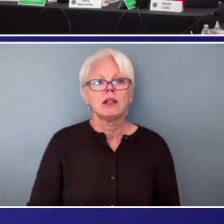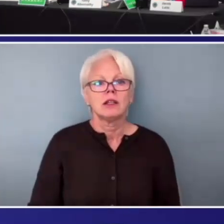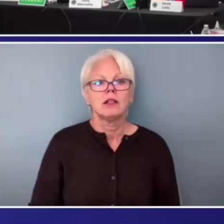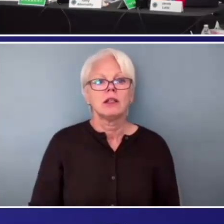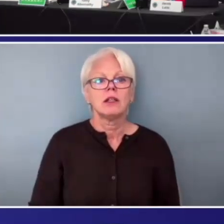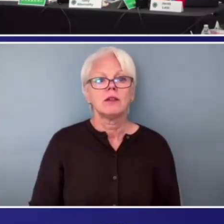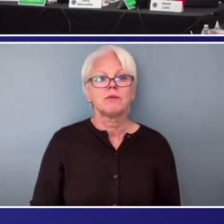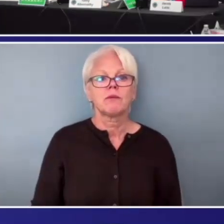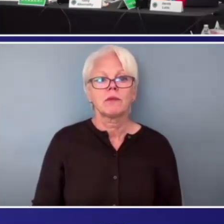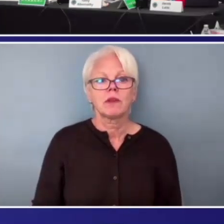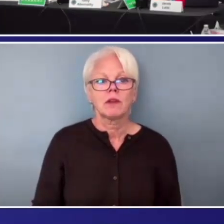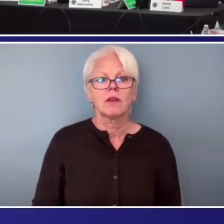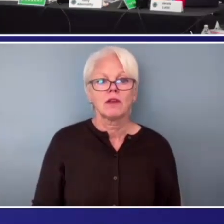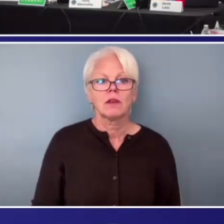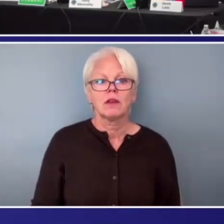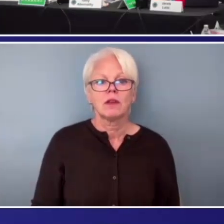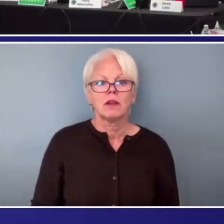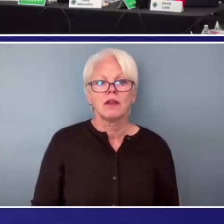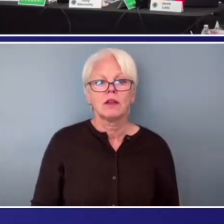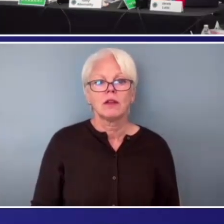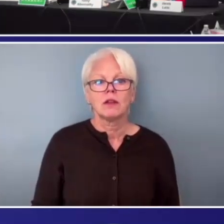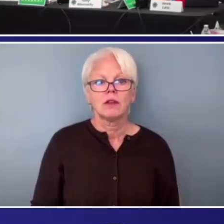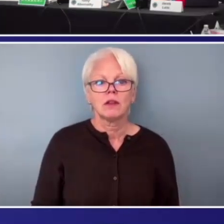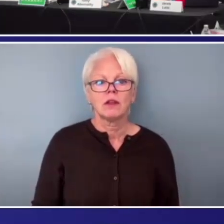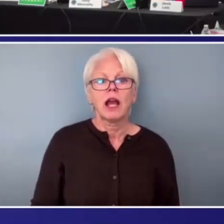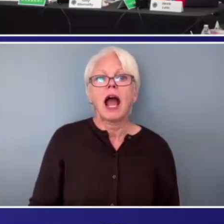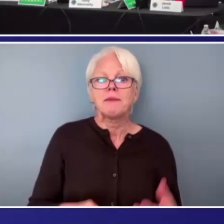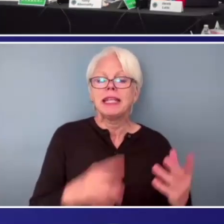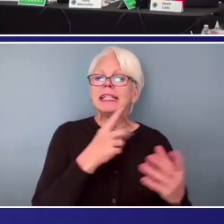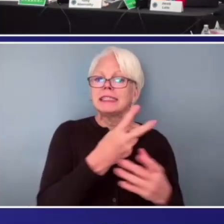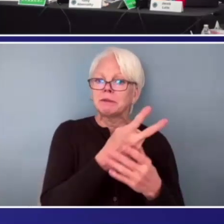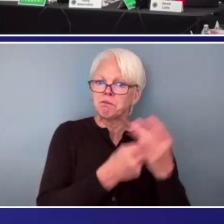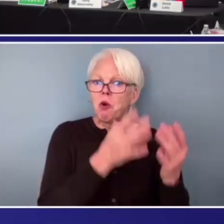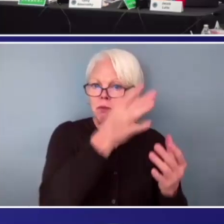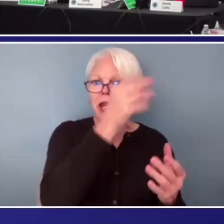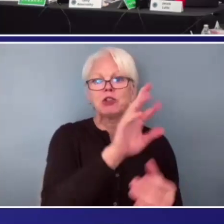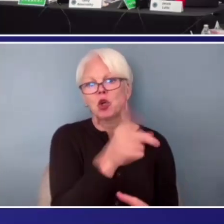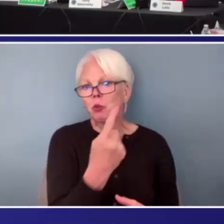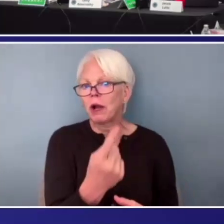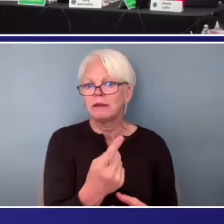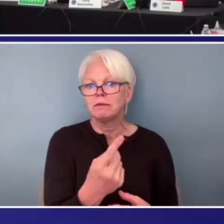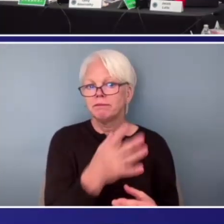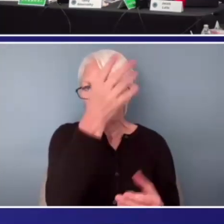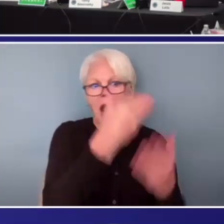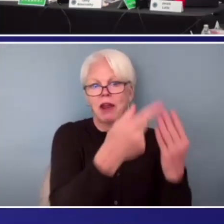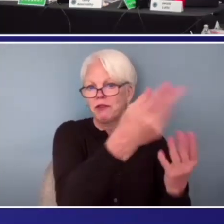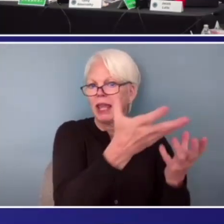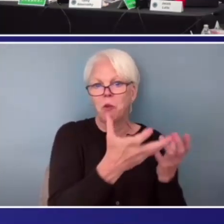it's confined to both parents or one parent however they want to borrow with that one student, each student.